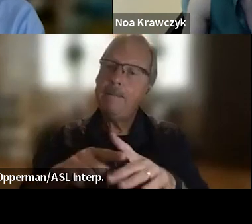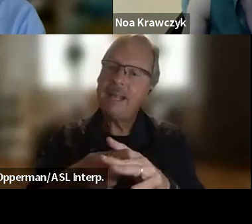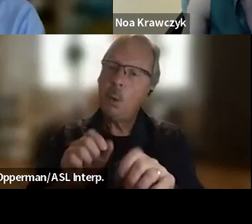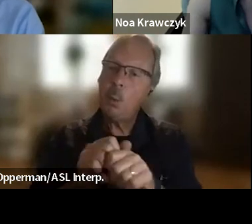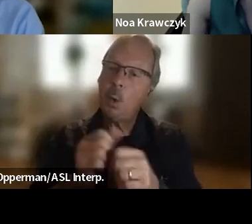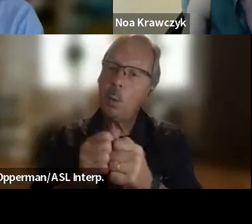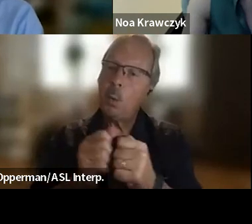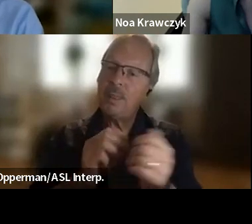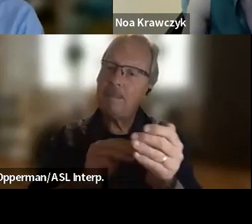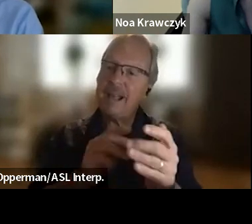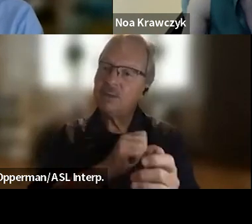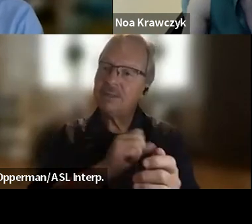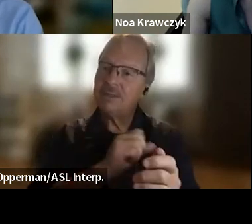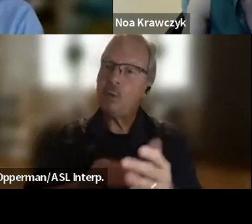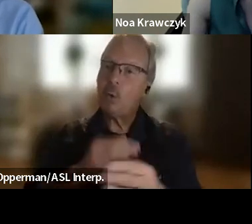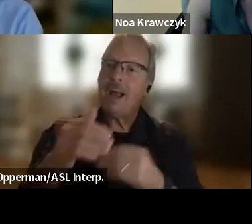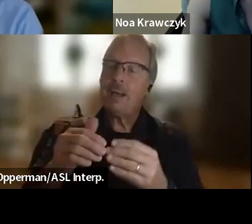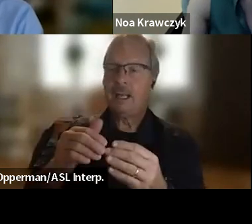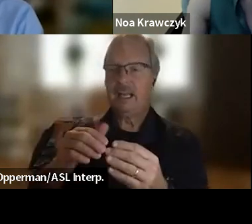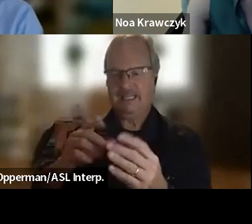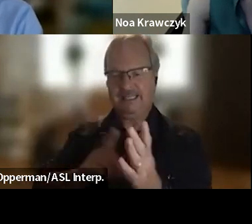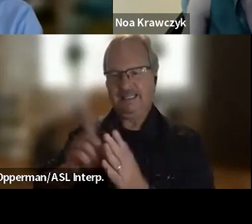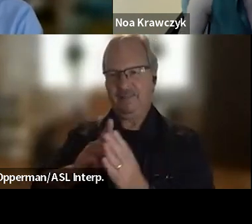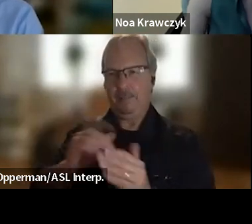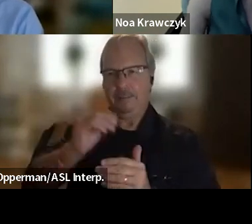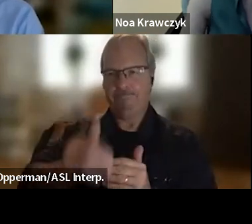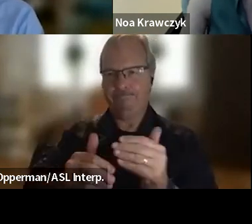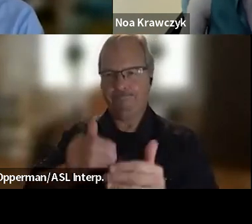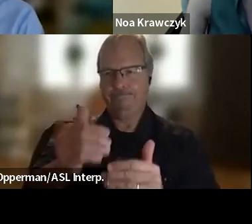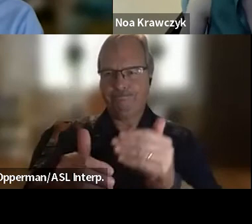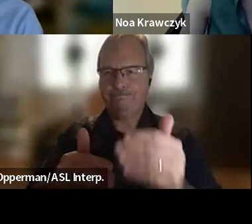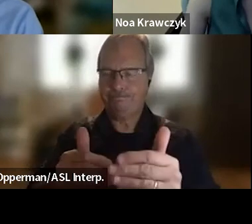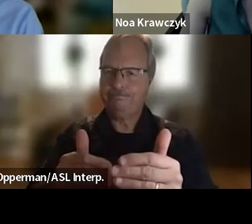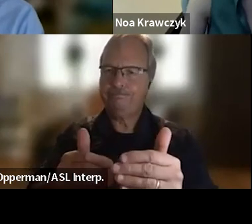around developing protocols, and develop additional expertise for